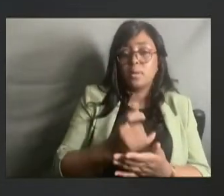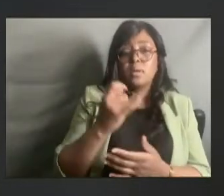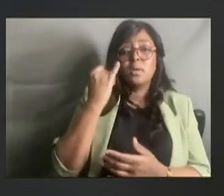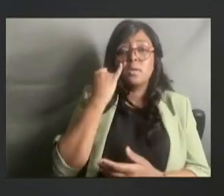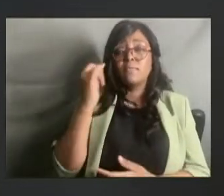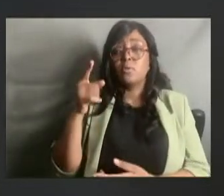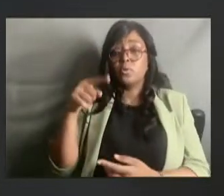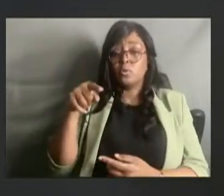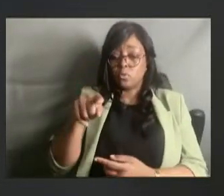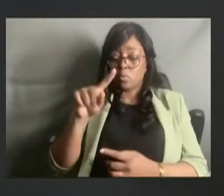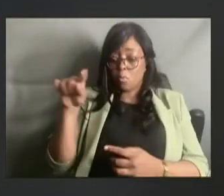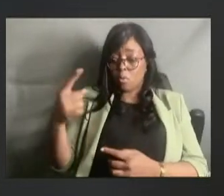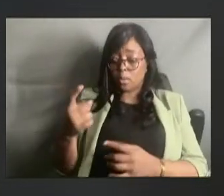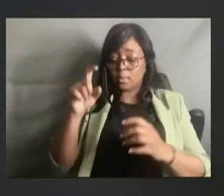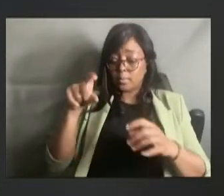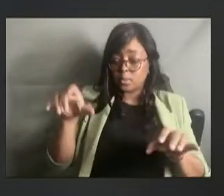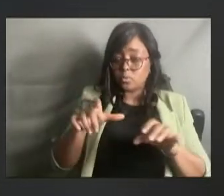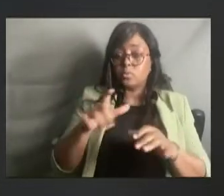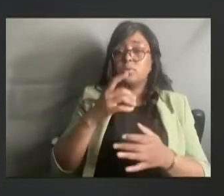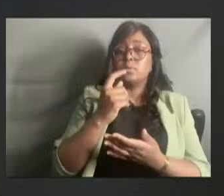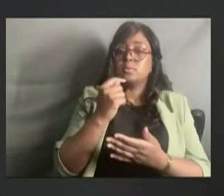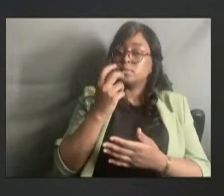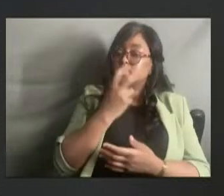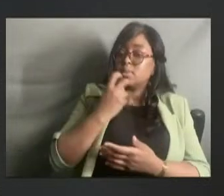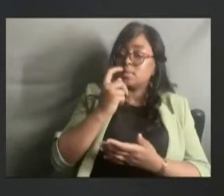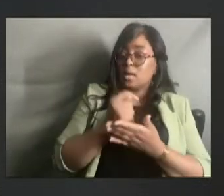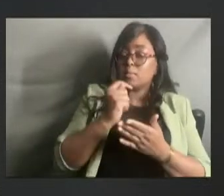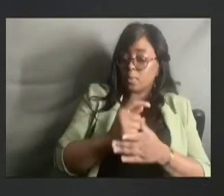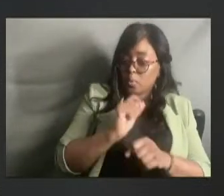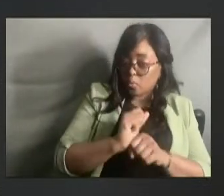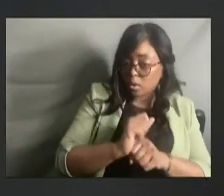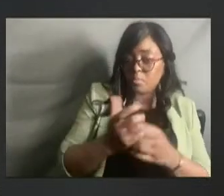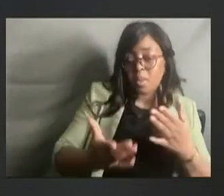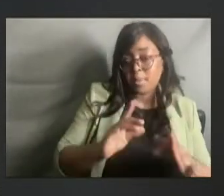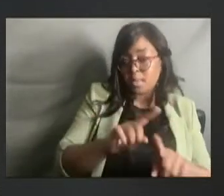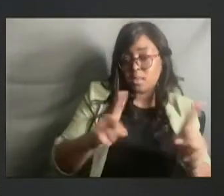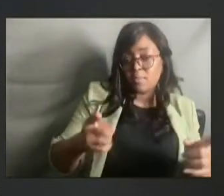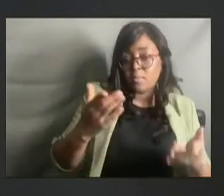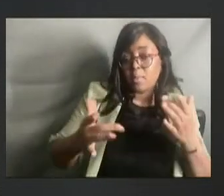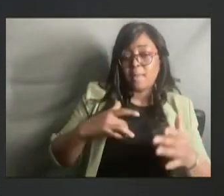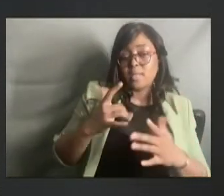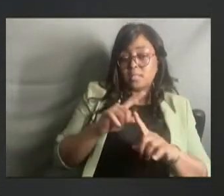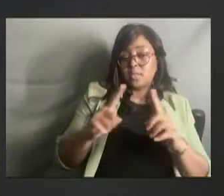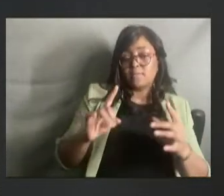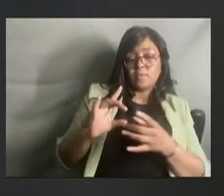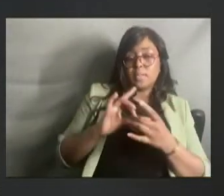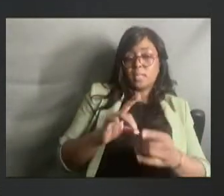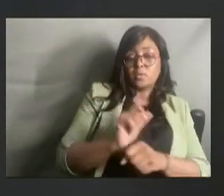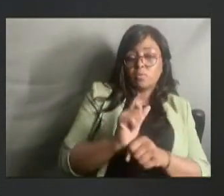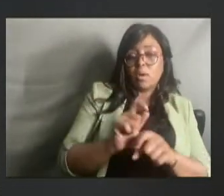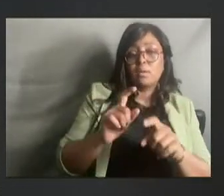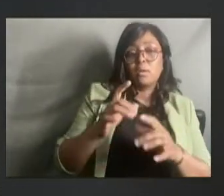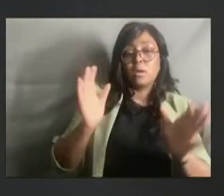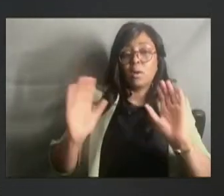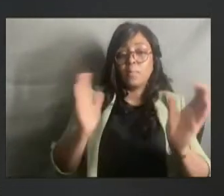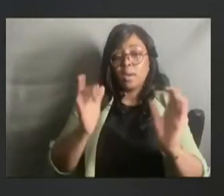therapist. If you only had to do speech therapists work, that might be different and you'd